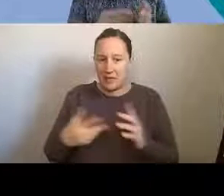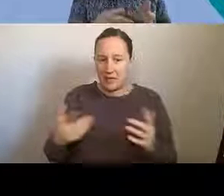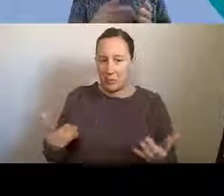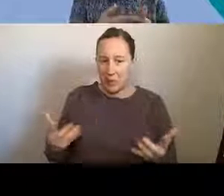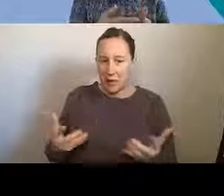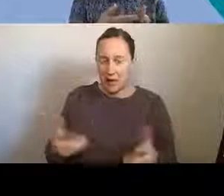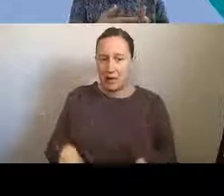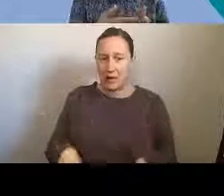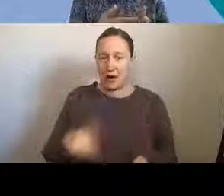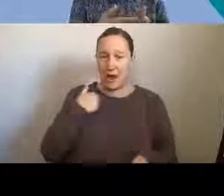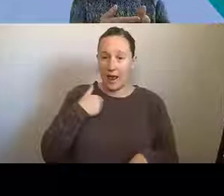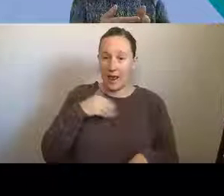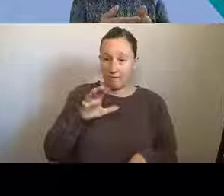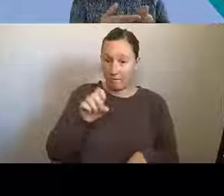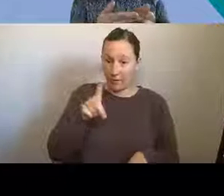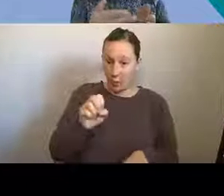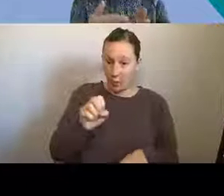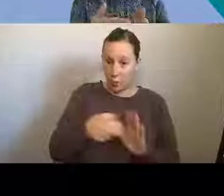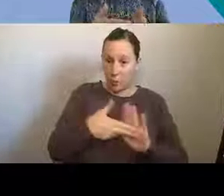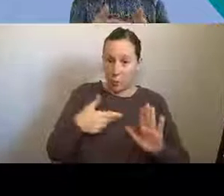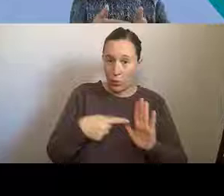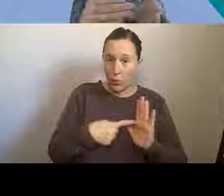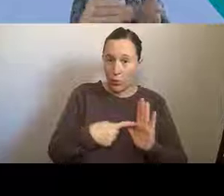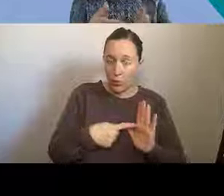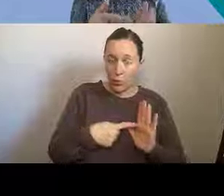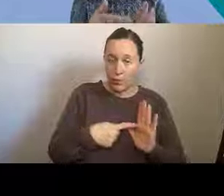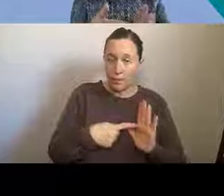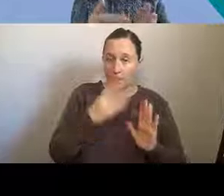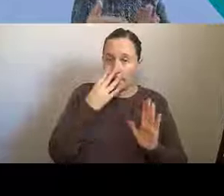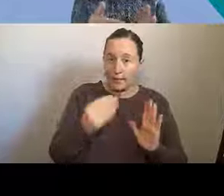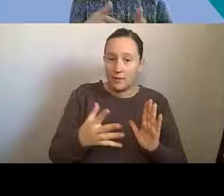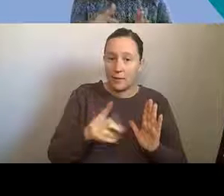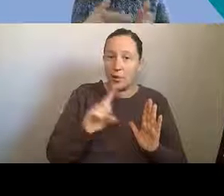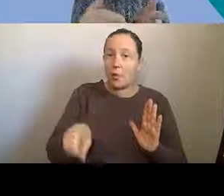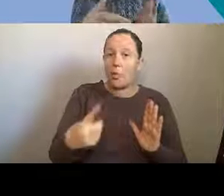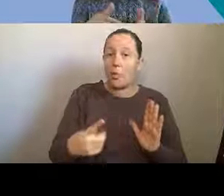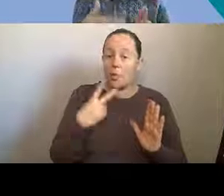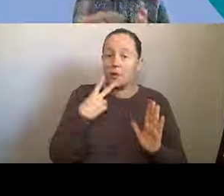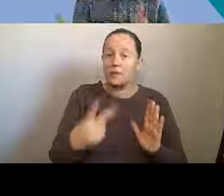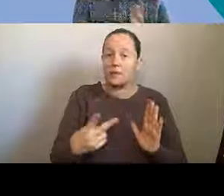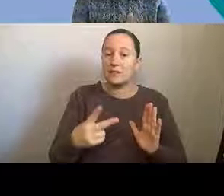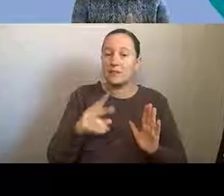it has a code? The information and all you're seeing mostly, most of the time is just the code to that.